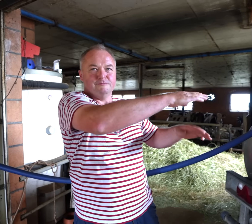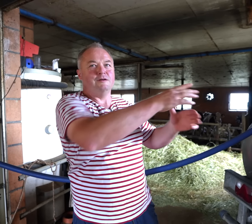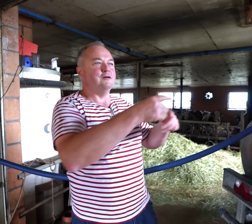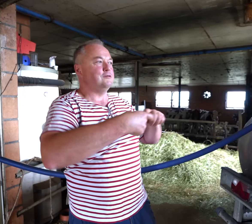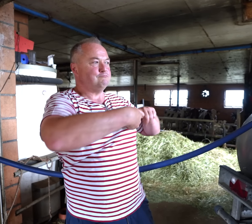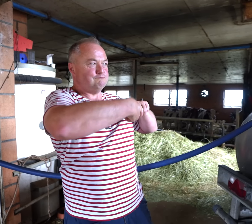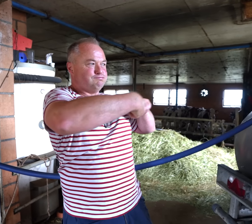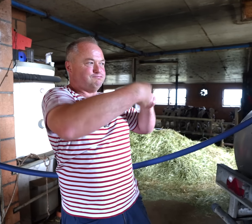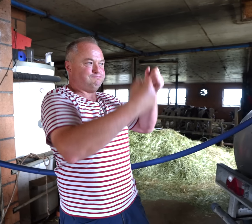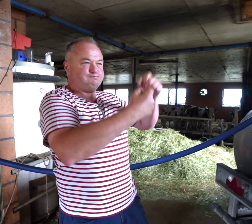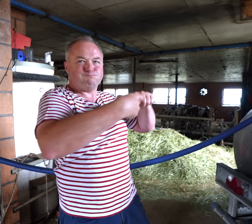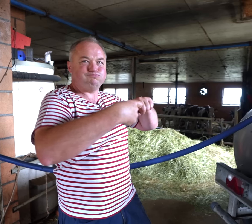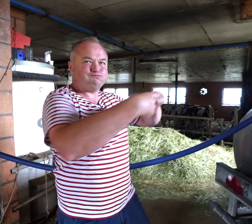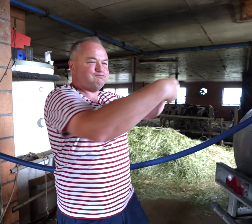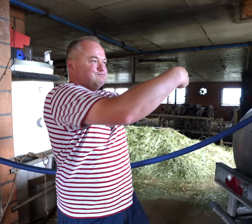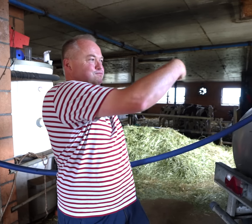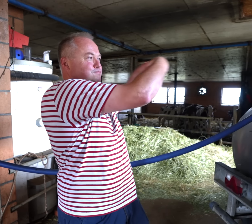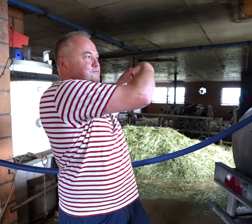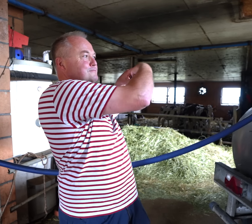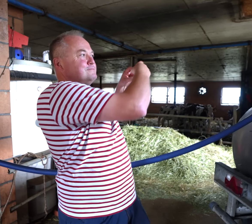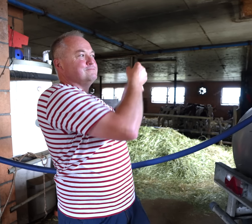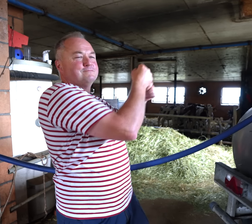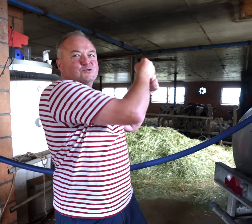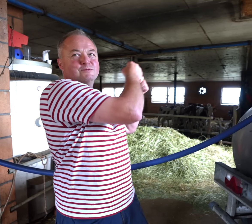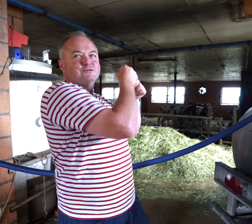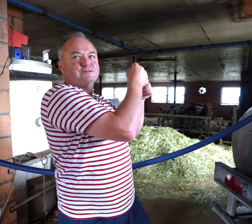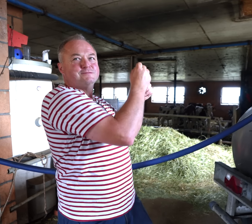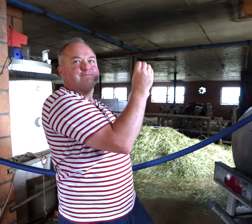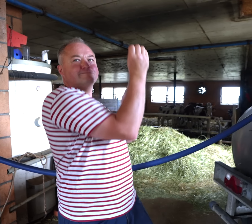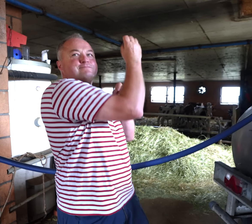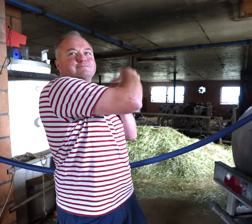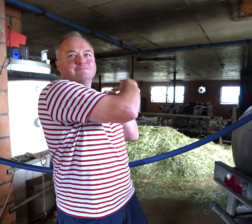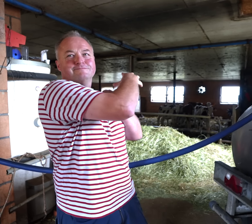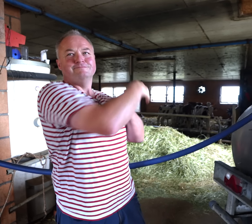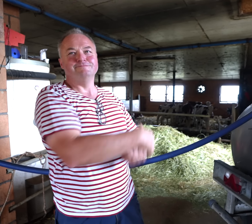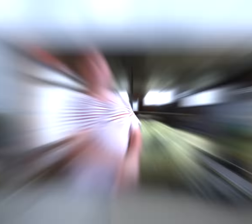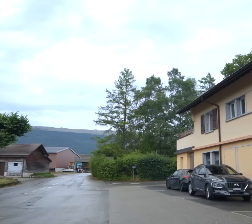and a truck will tow it to the factory.